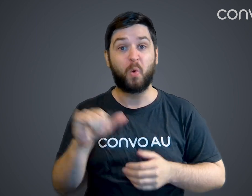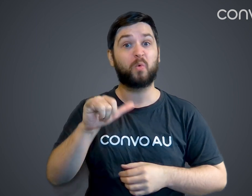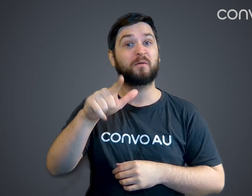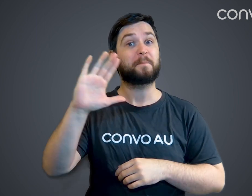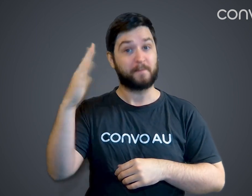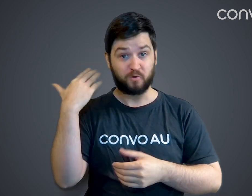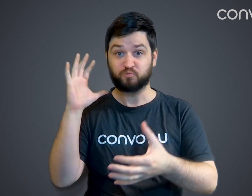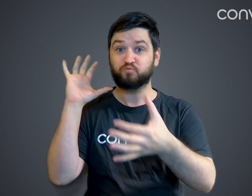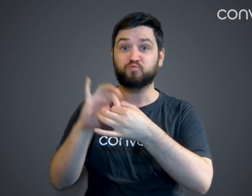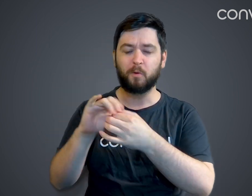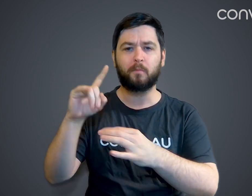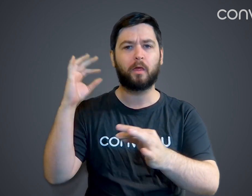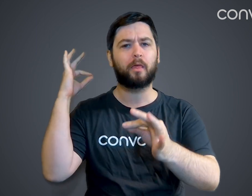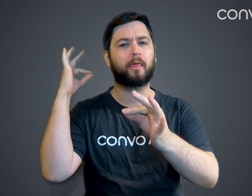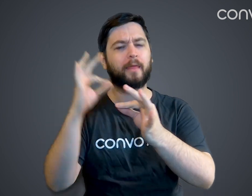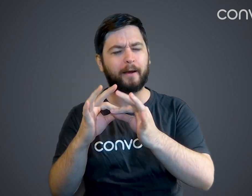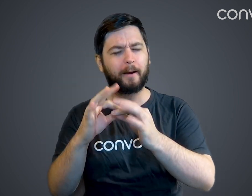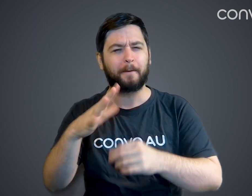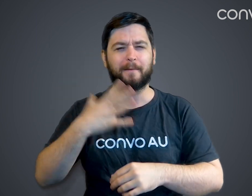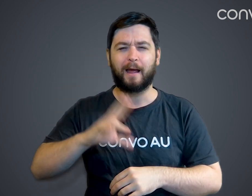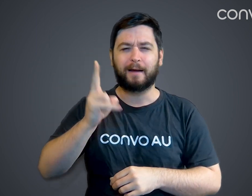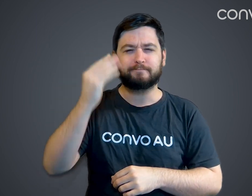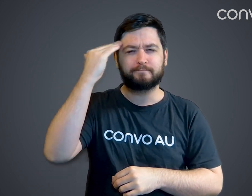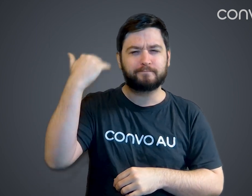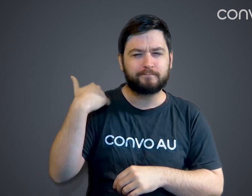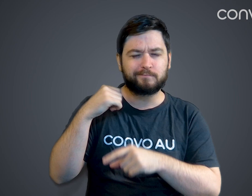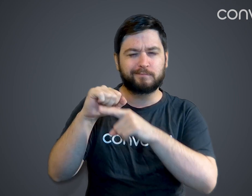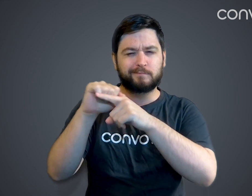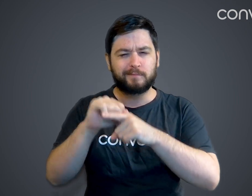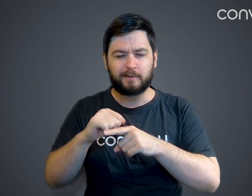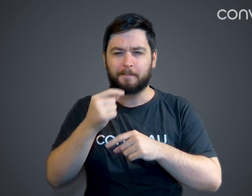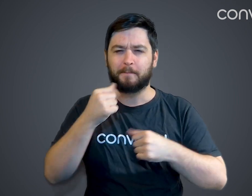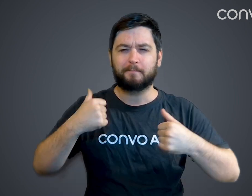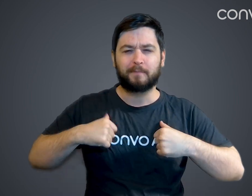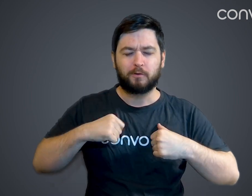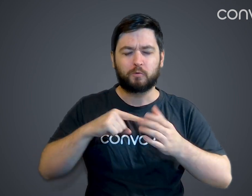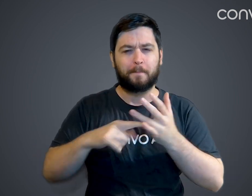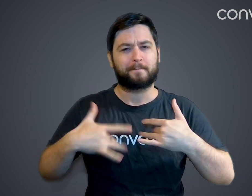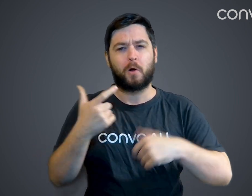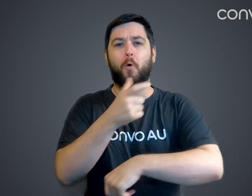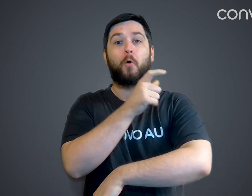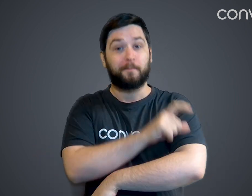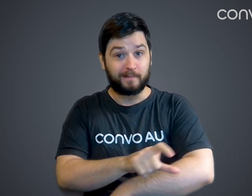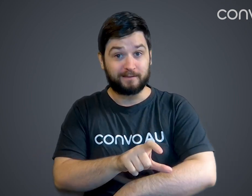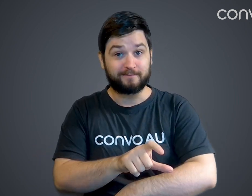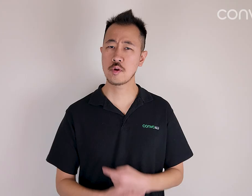or you have joined Convo Australia a while ago but have not used the app for some time, and you would like a refresher to brush up your skills with using the app, and some further training so that you feel confident using the app.